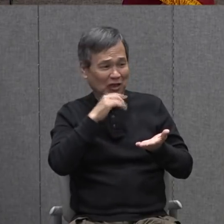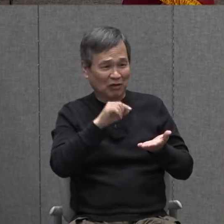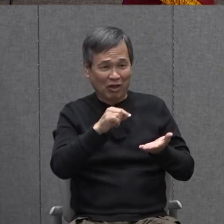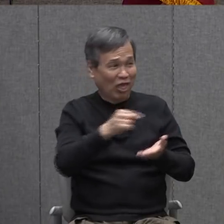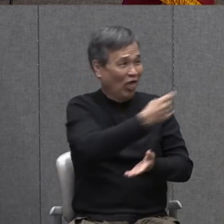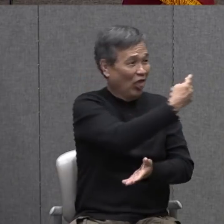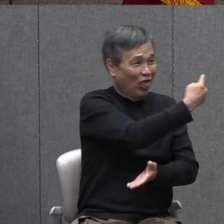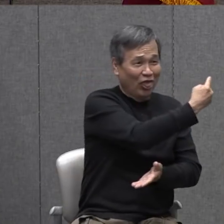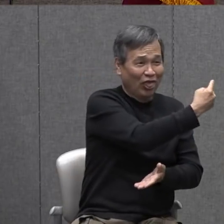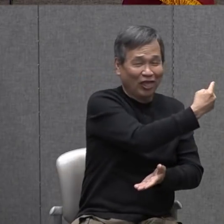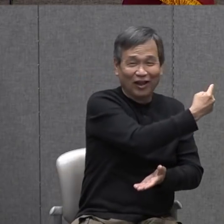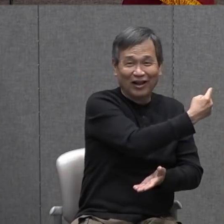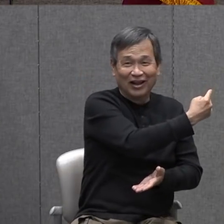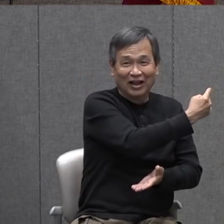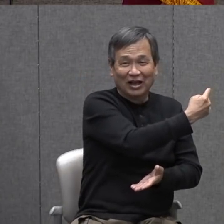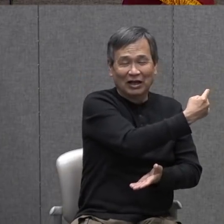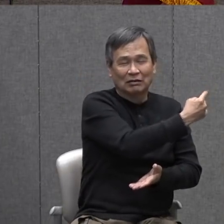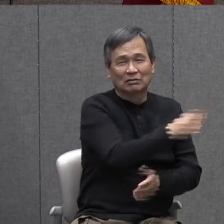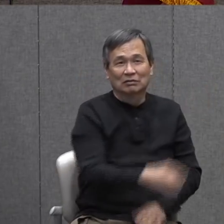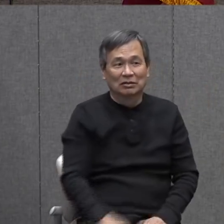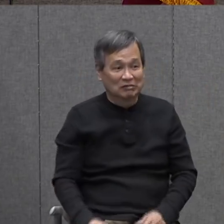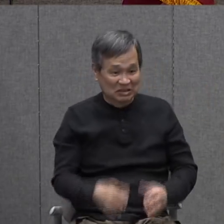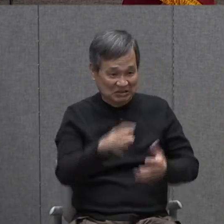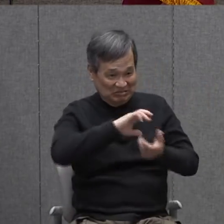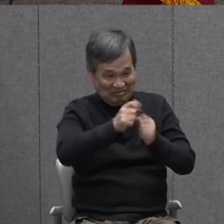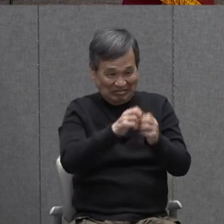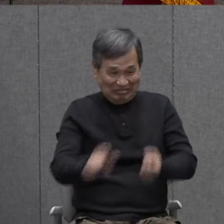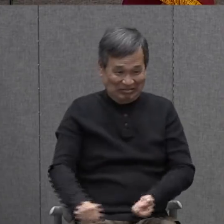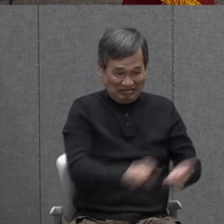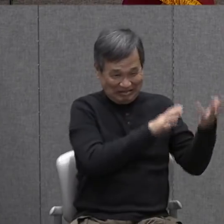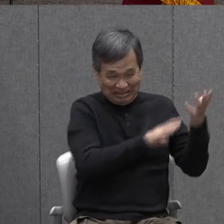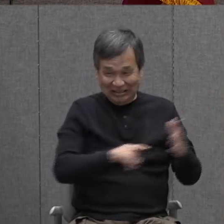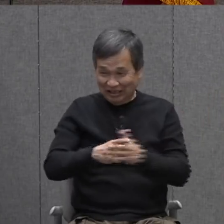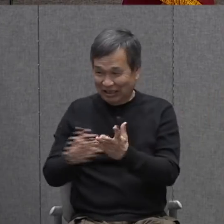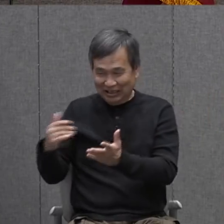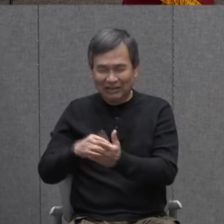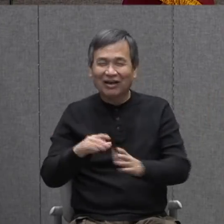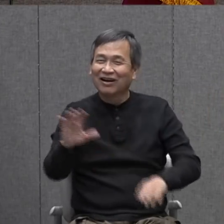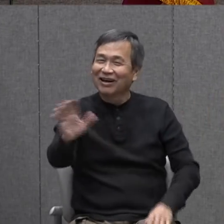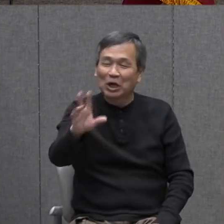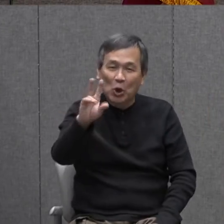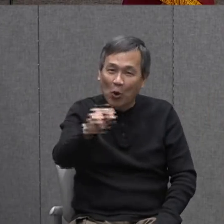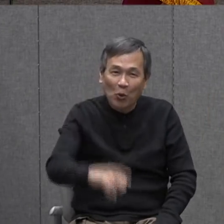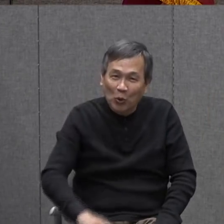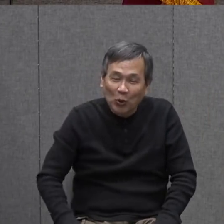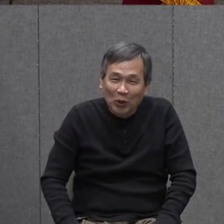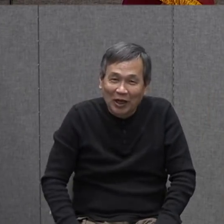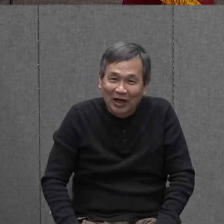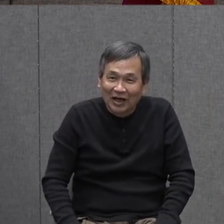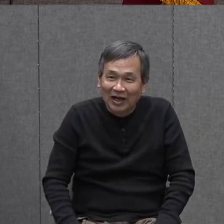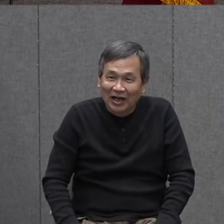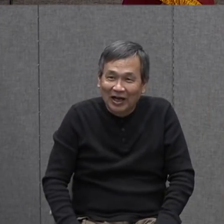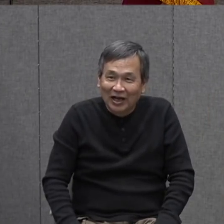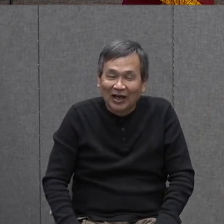Uh-oh, I'm not gonna start over. I'm gonna turn this into something I never thought possible. It's gonna be a surprise. See if you can guess.